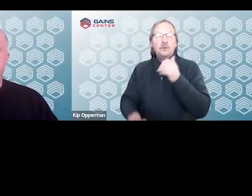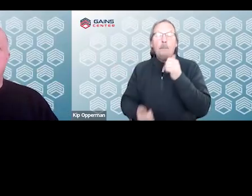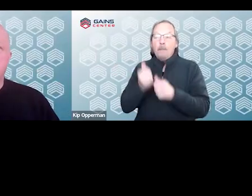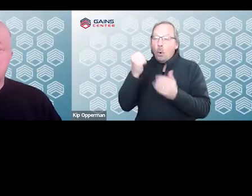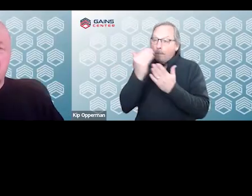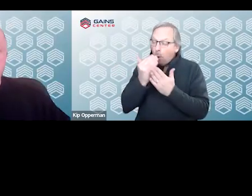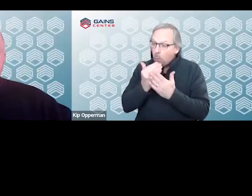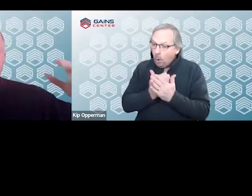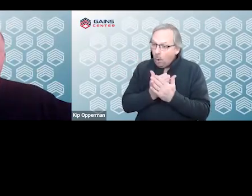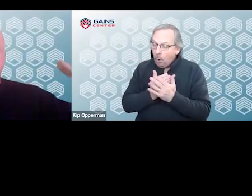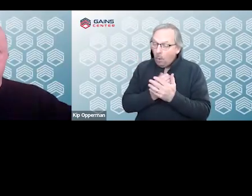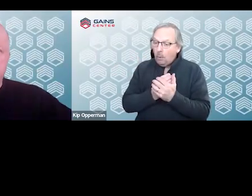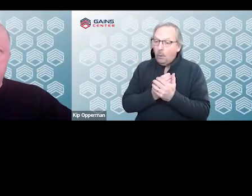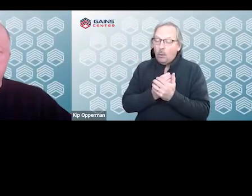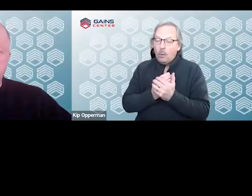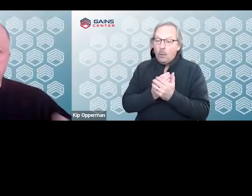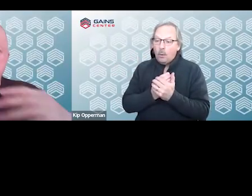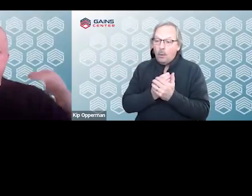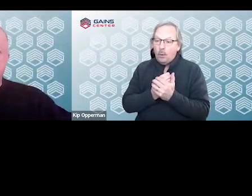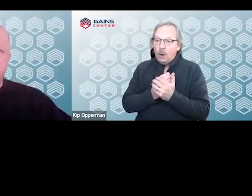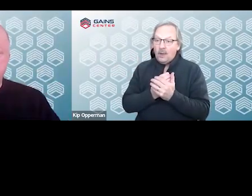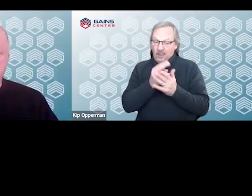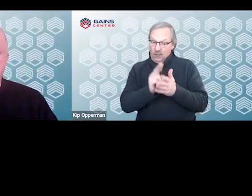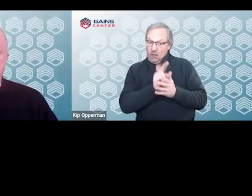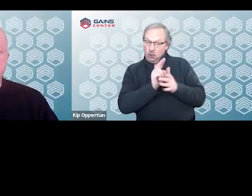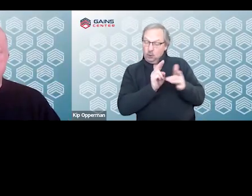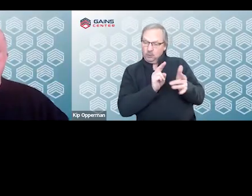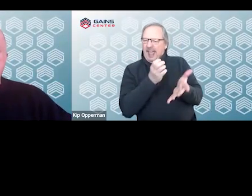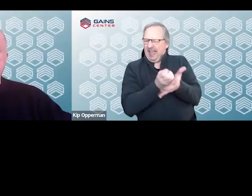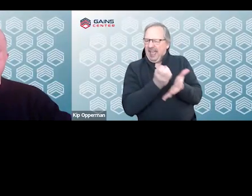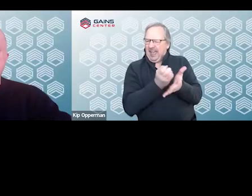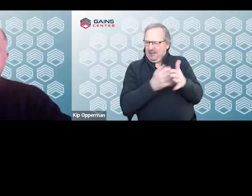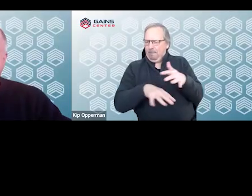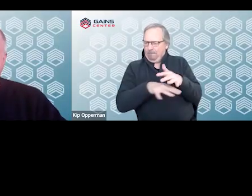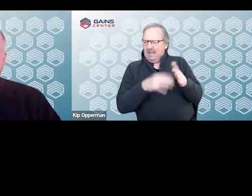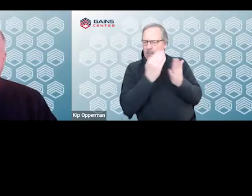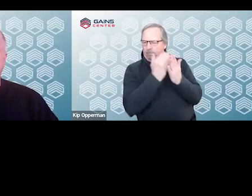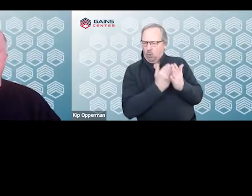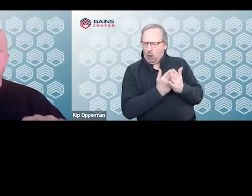that are gonna be used, evidence-based protocols, this is no longer an issue.